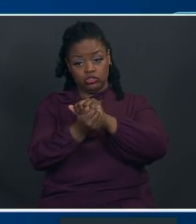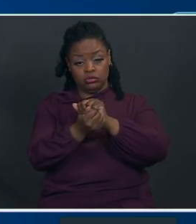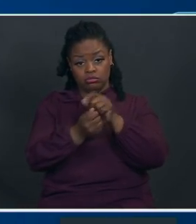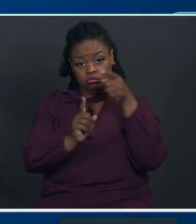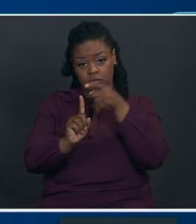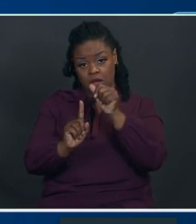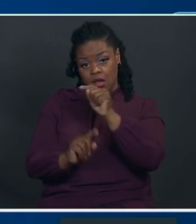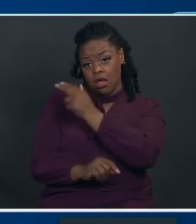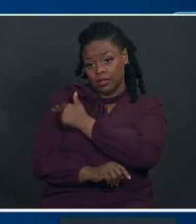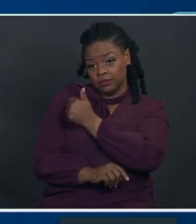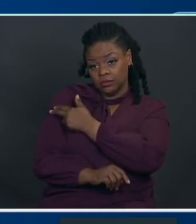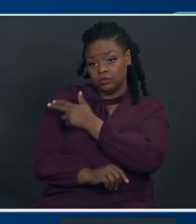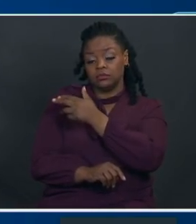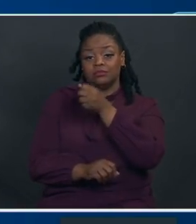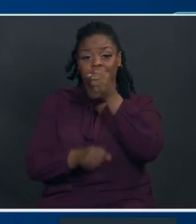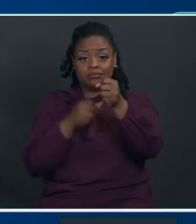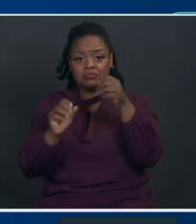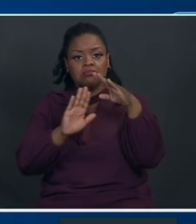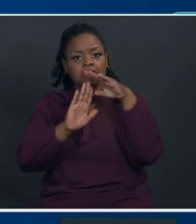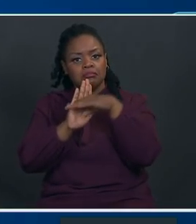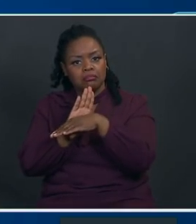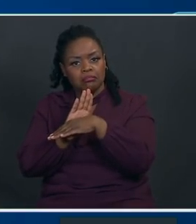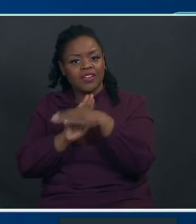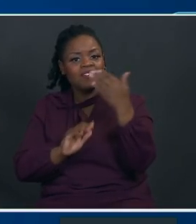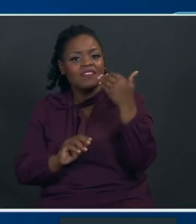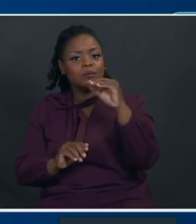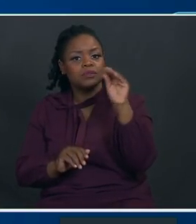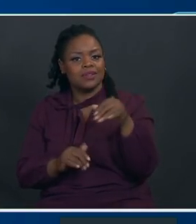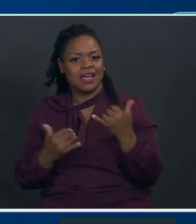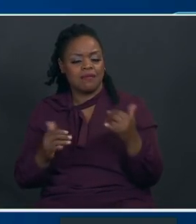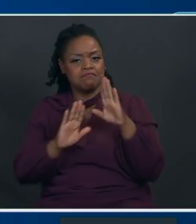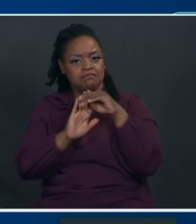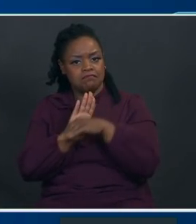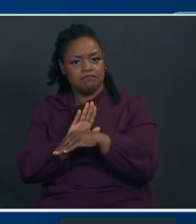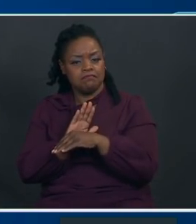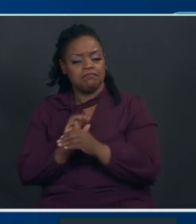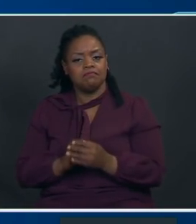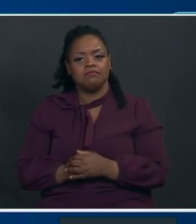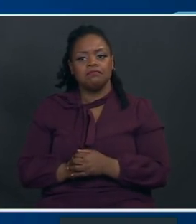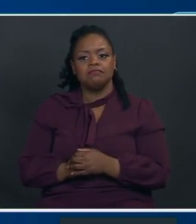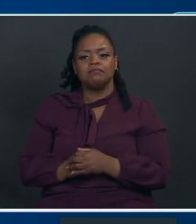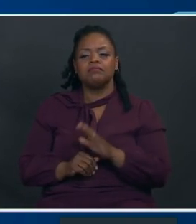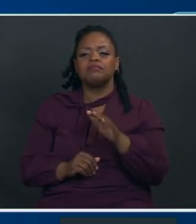also decreased by 15 percent to nearly three -- 13,000 per day.